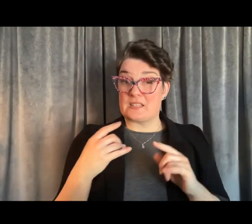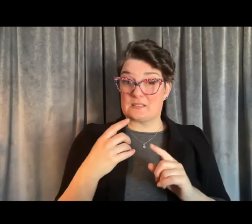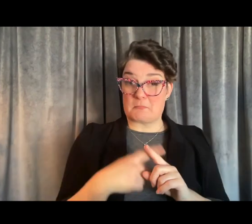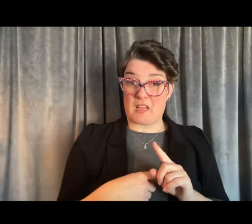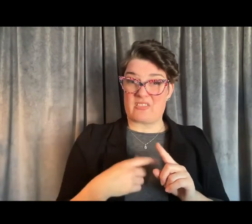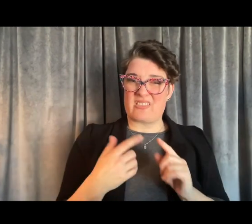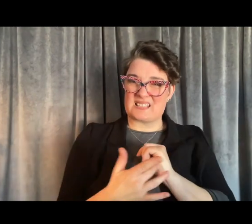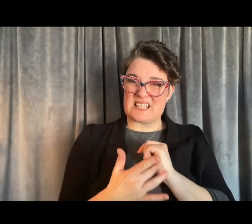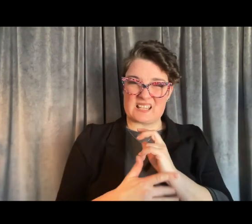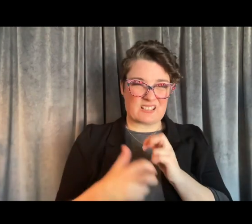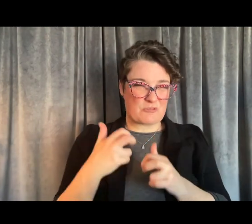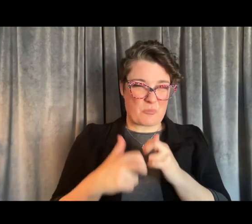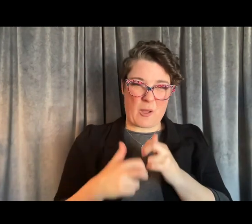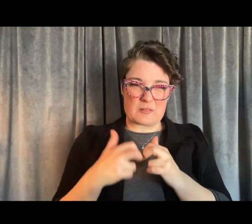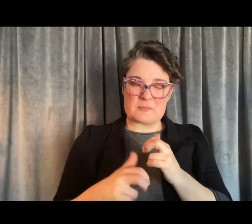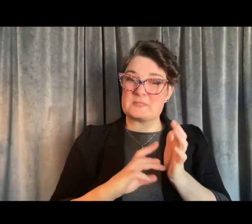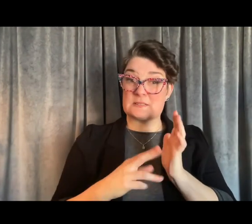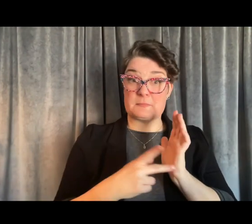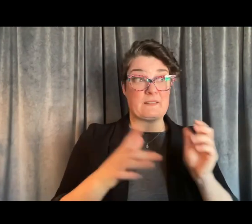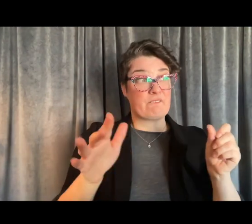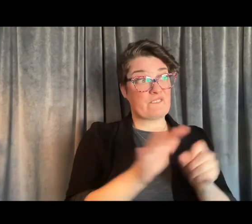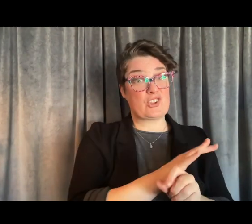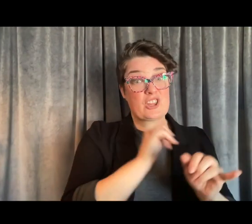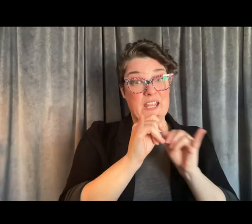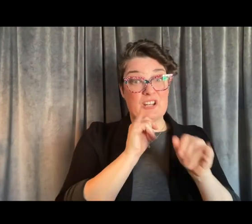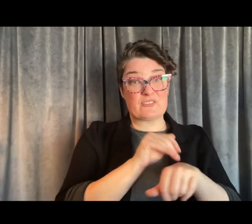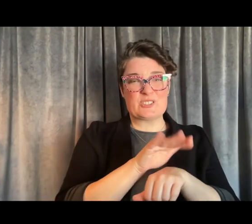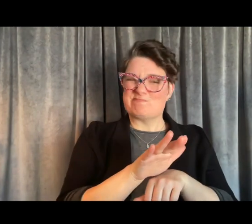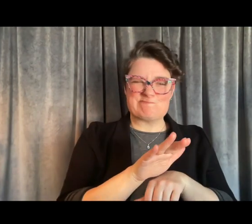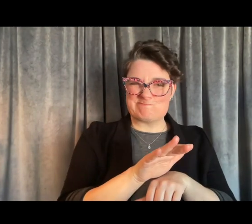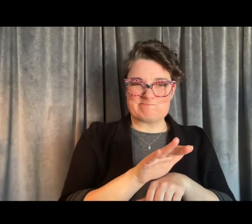this month because we had some technical difficulties with the interview, we,